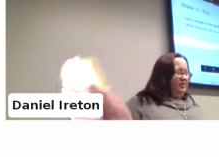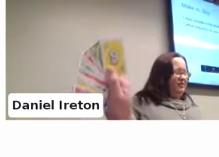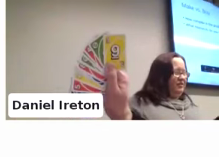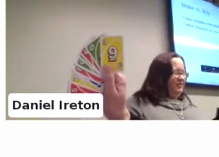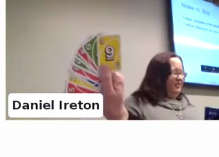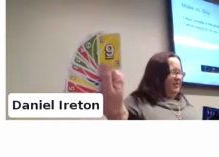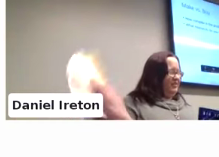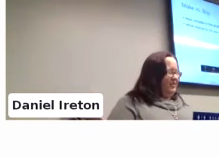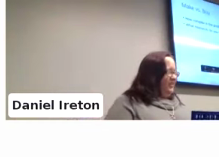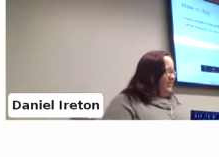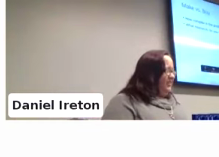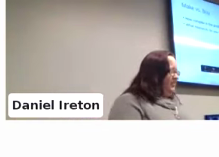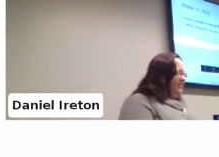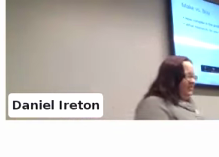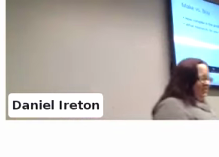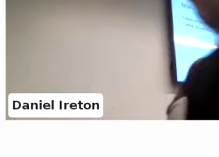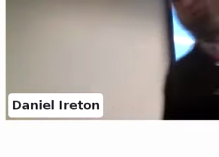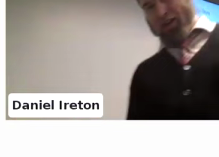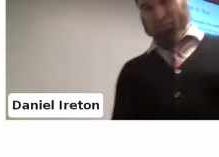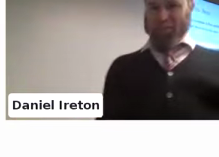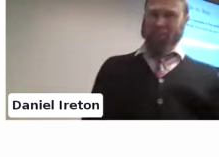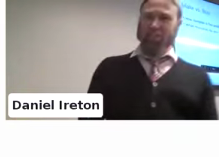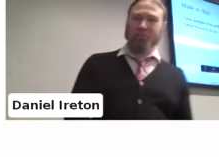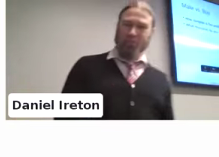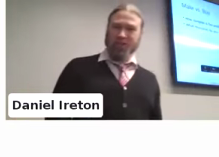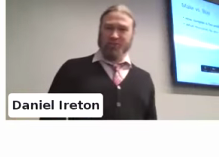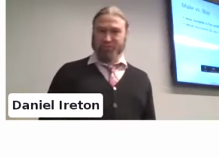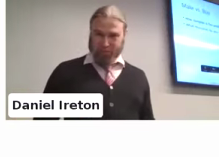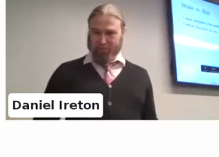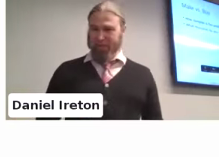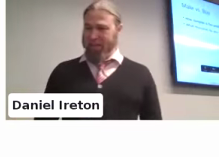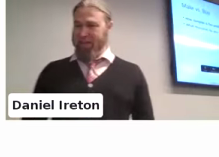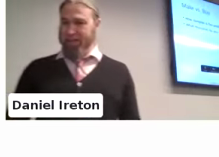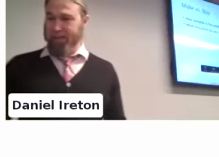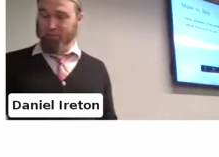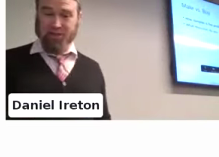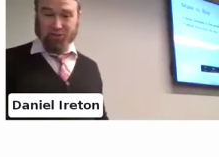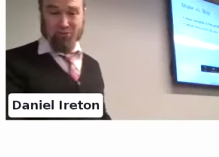We bought this one and it doubled price of the game just to drill holes